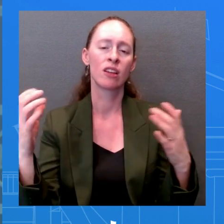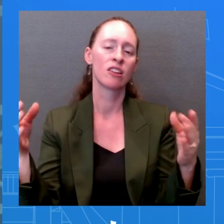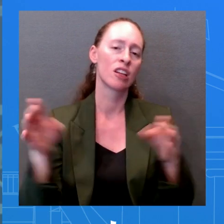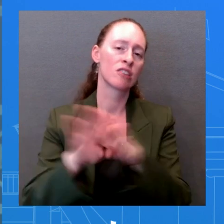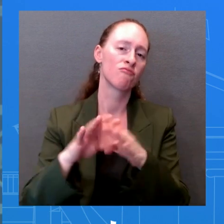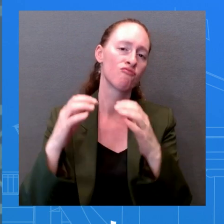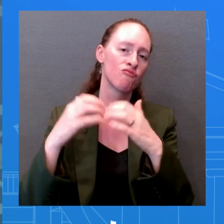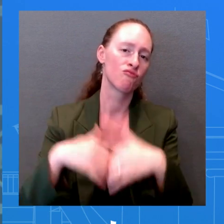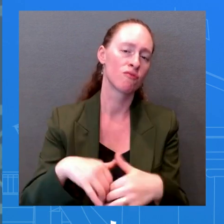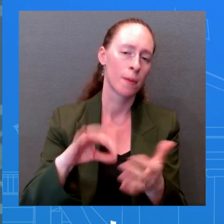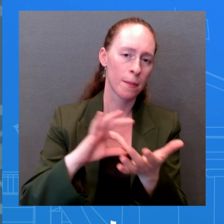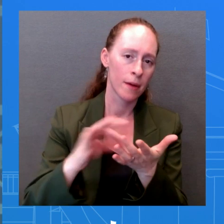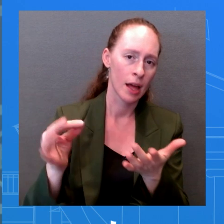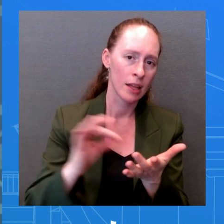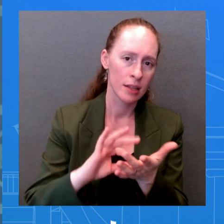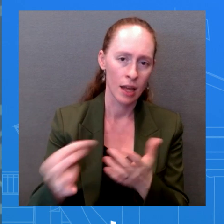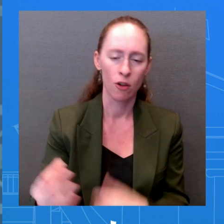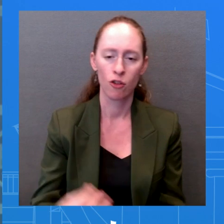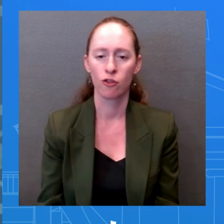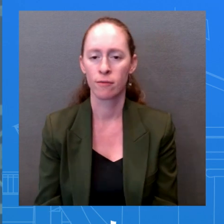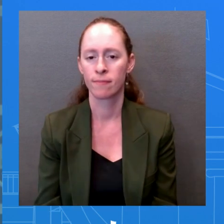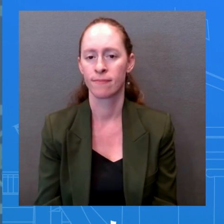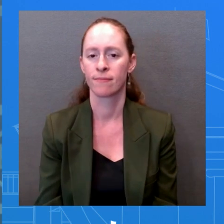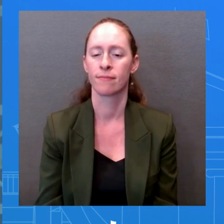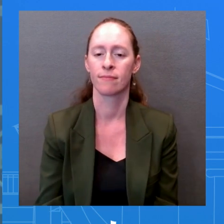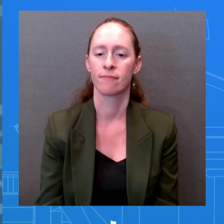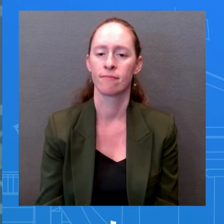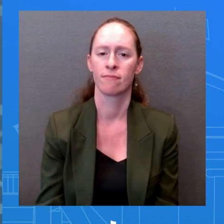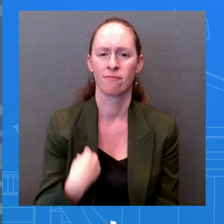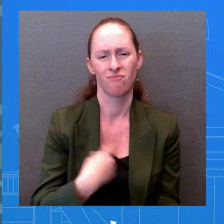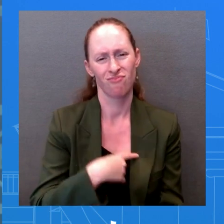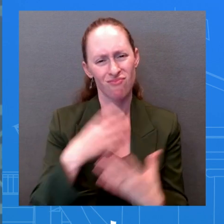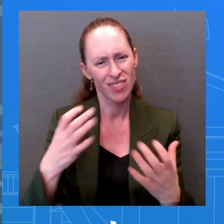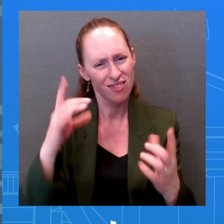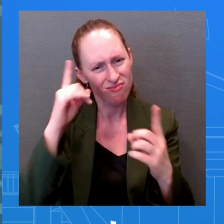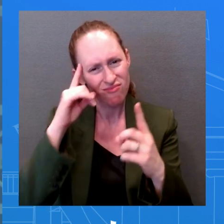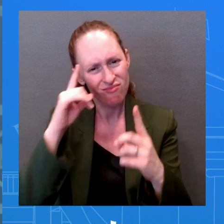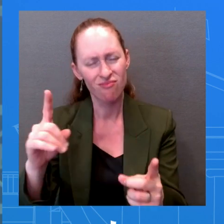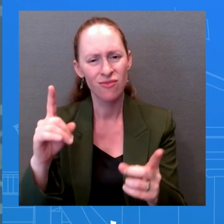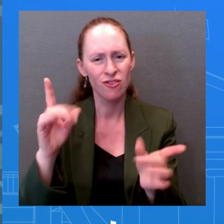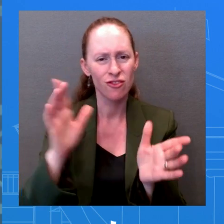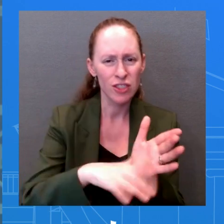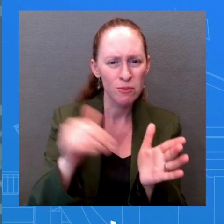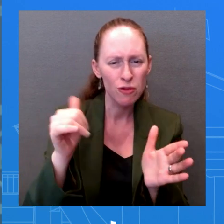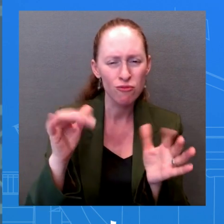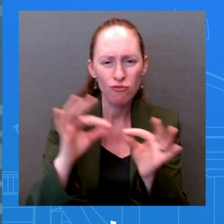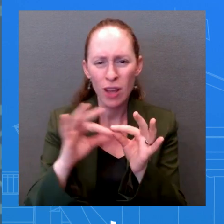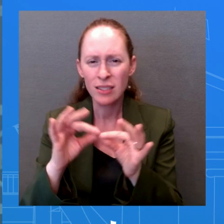We're trying to do everything that we can to make sure that, you know, families keep their Social Security,